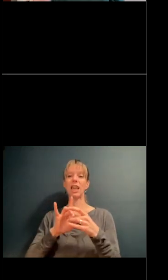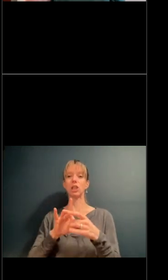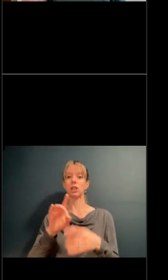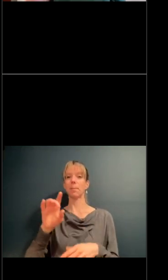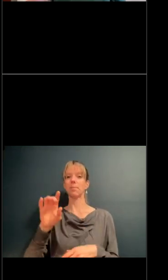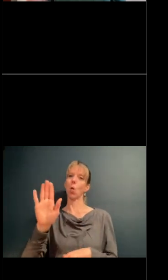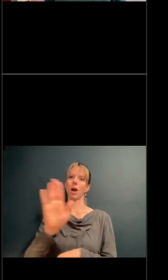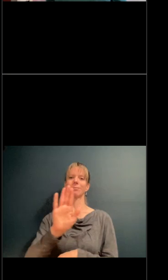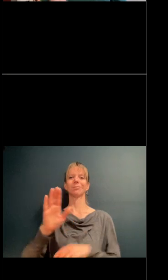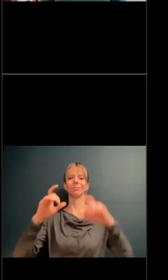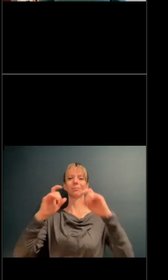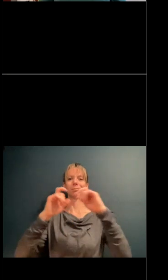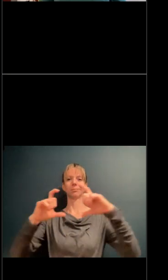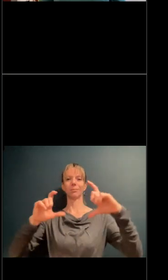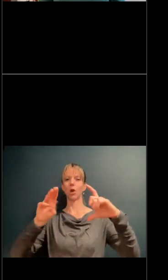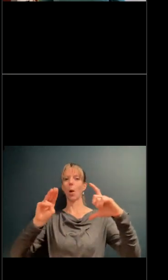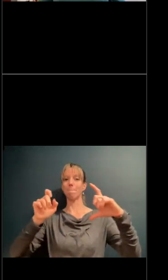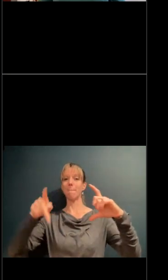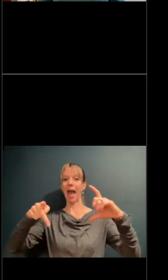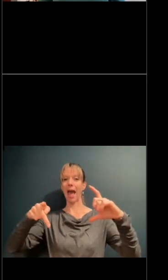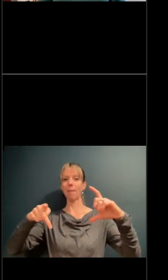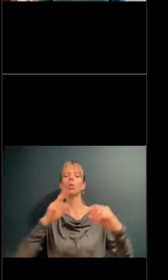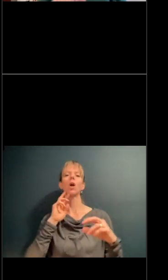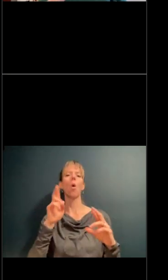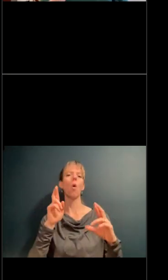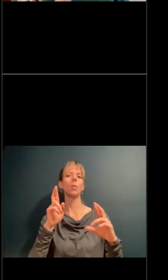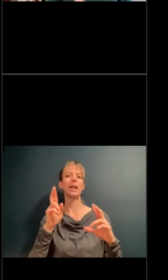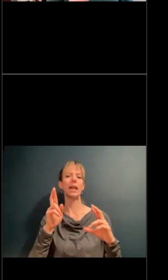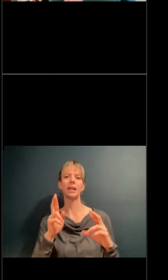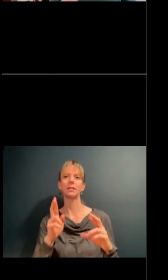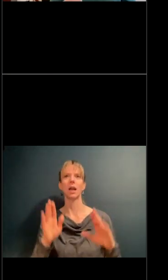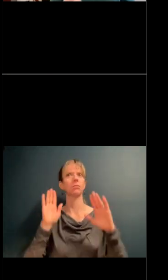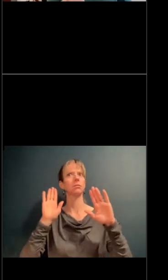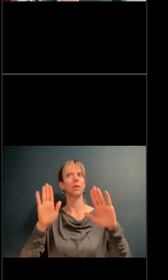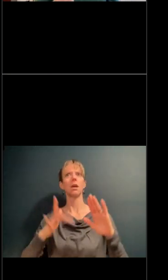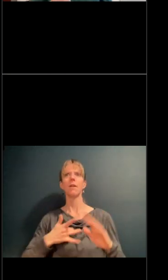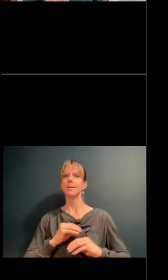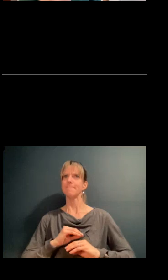with names abounding in each of these circles. But when we reflect on the same sets of circles